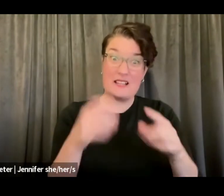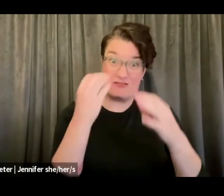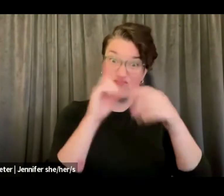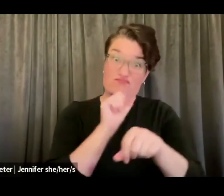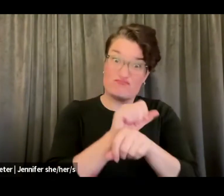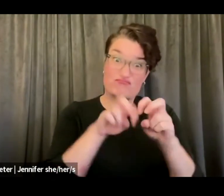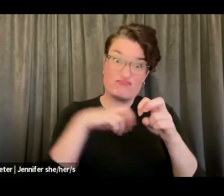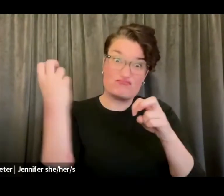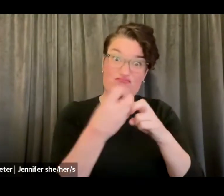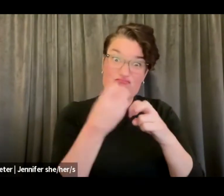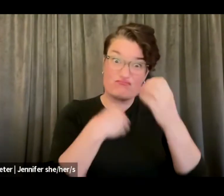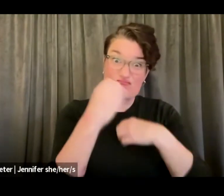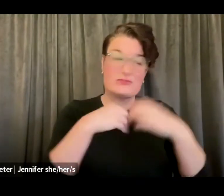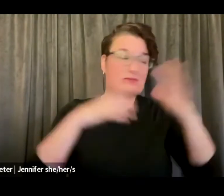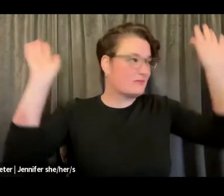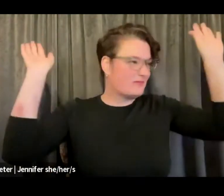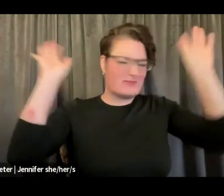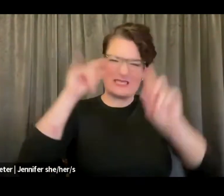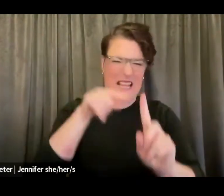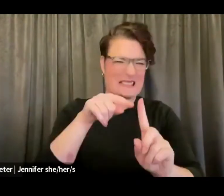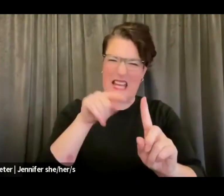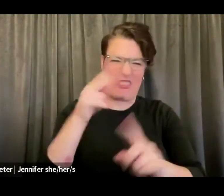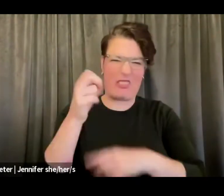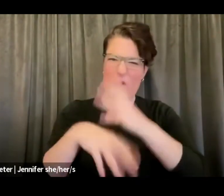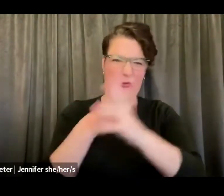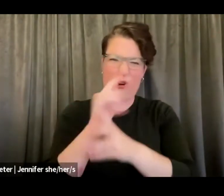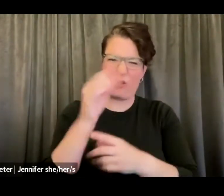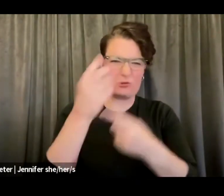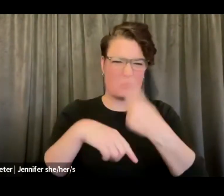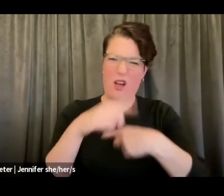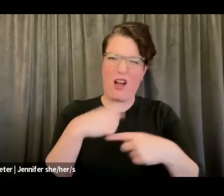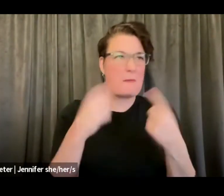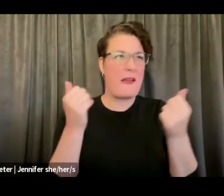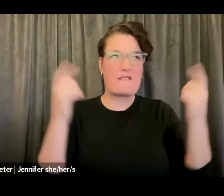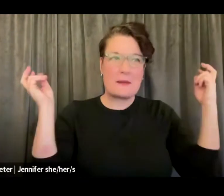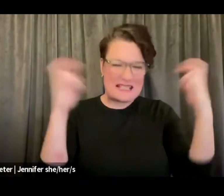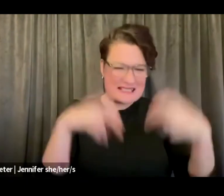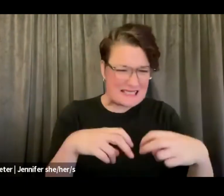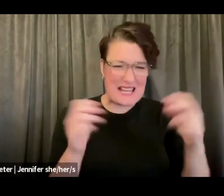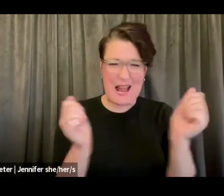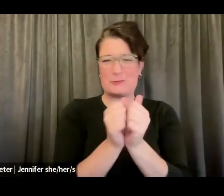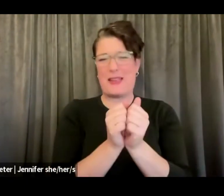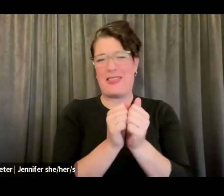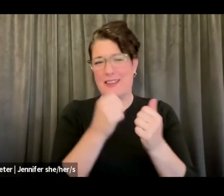to come mm-hmm everybody just sit down eat some food together prepare together